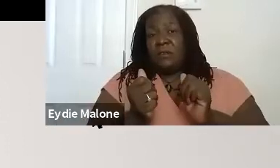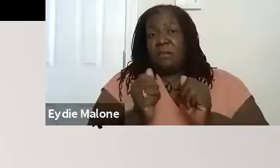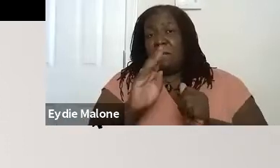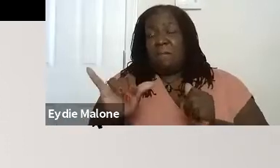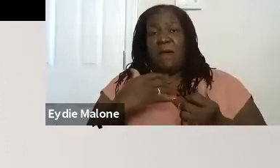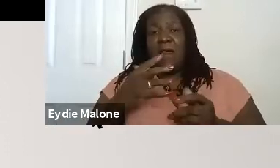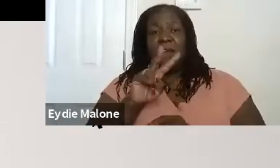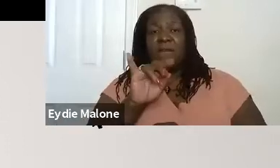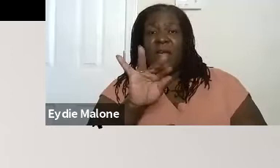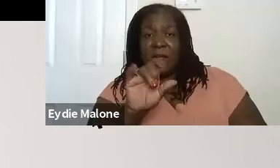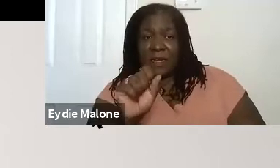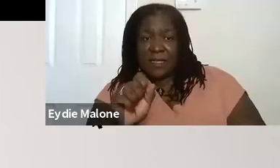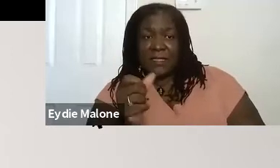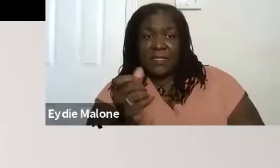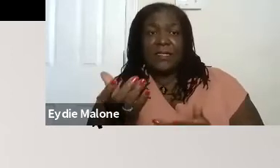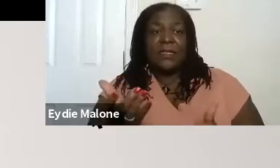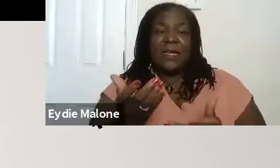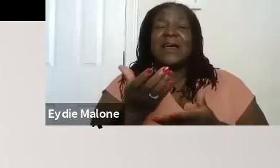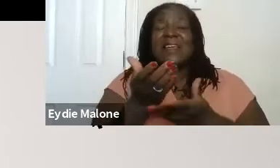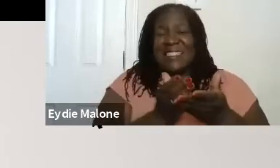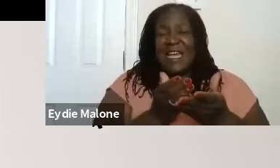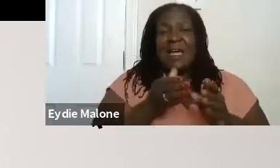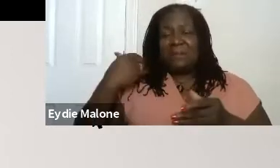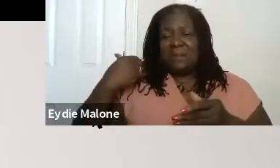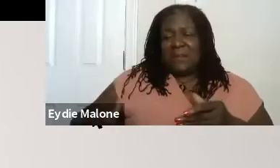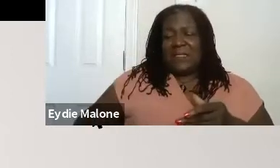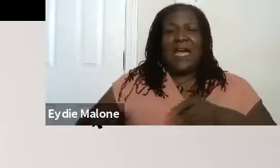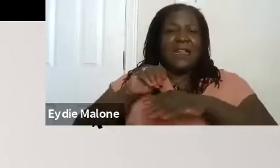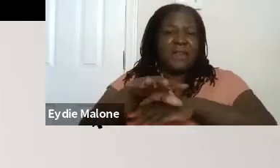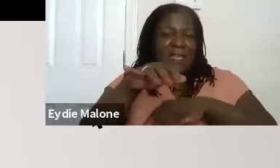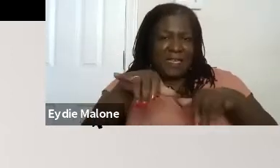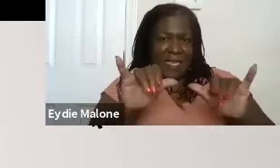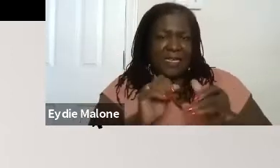There are still side effects even from this smaller dose. Fever and chills are the most